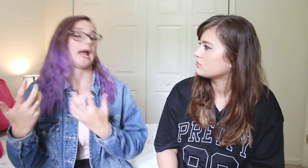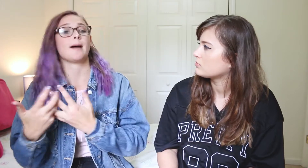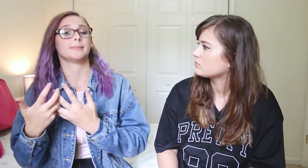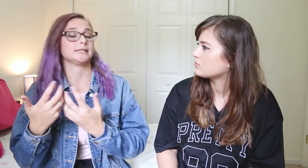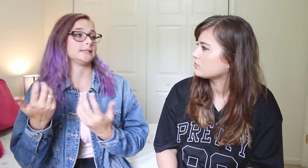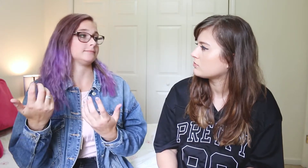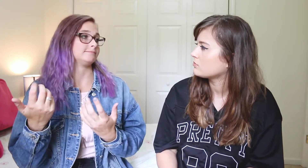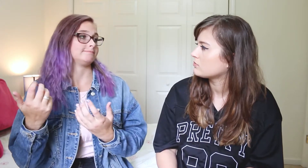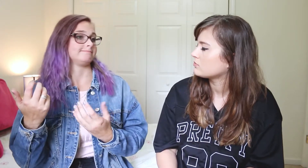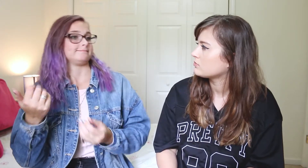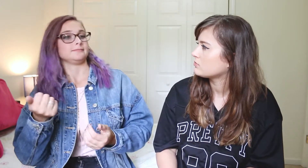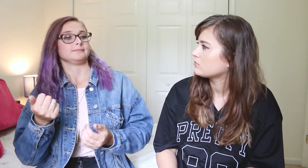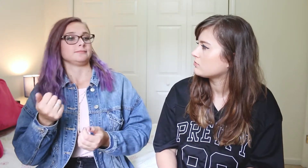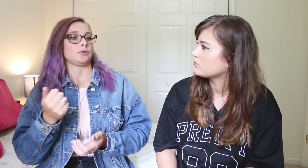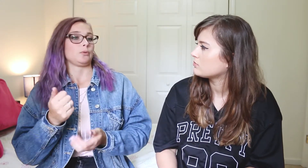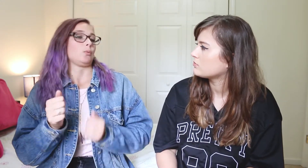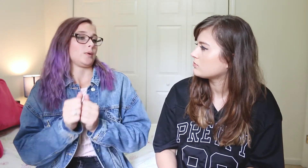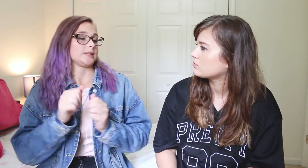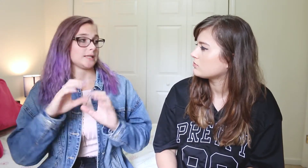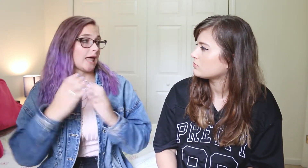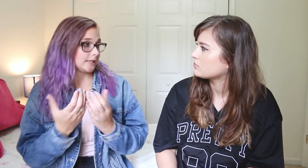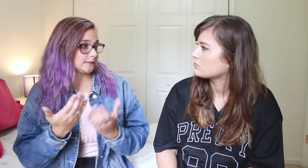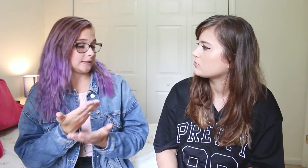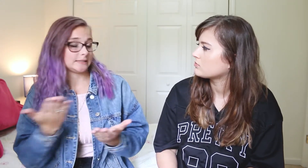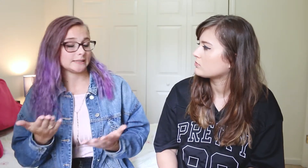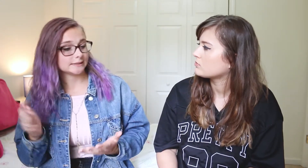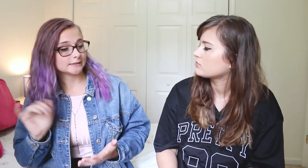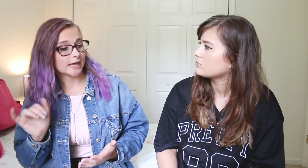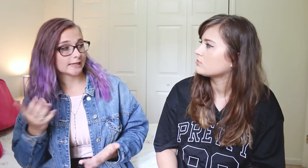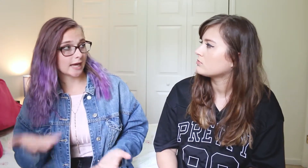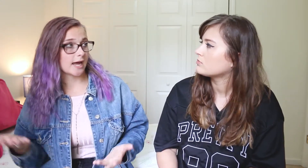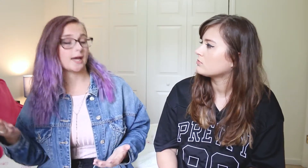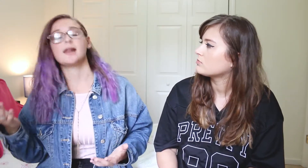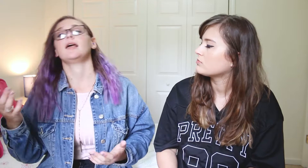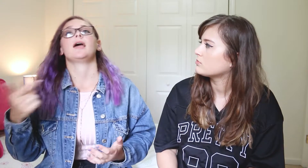They helped accommodate to classes and things like that.